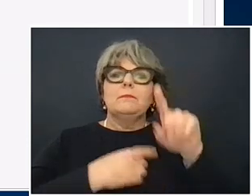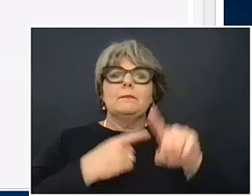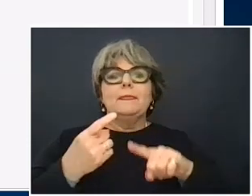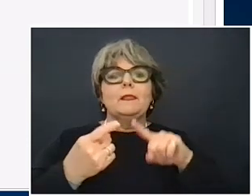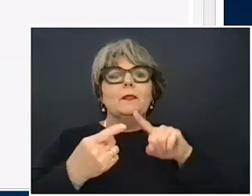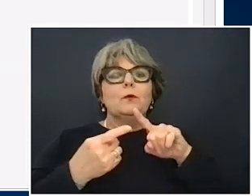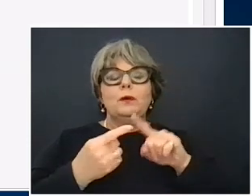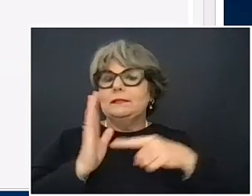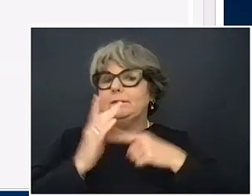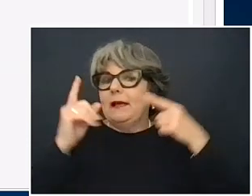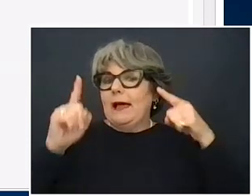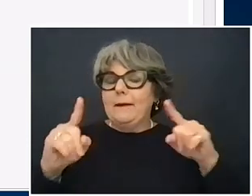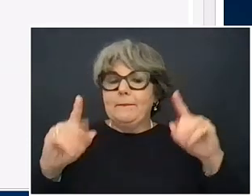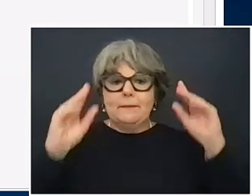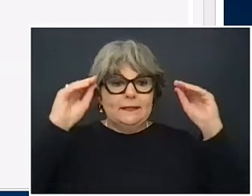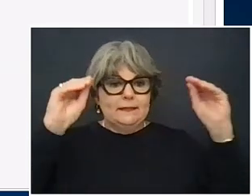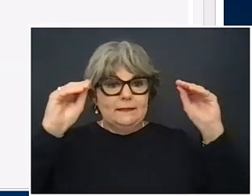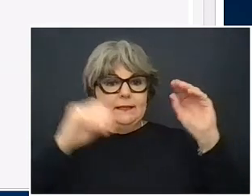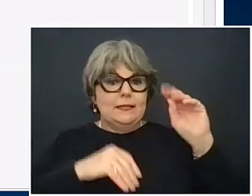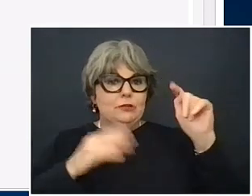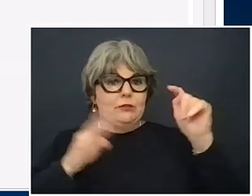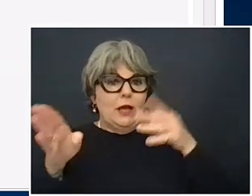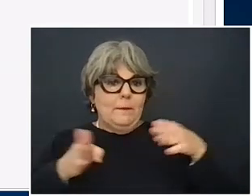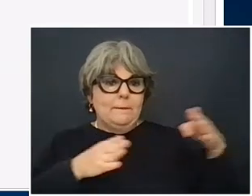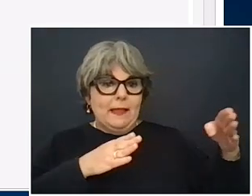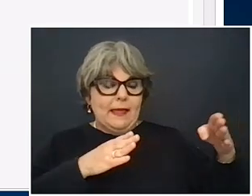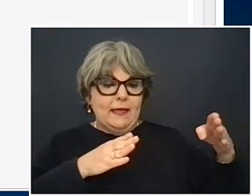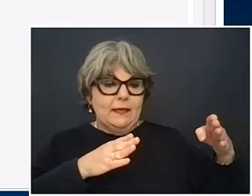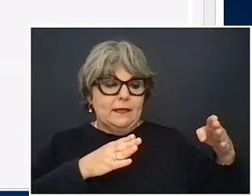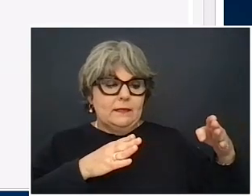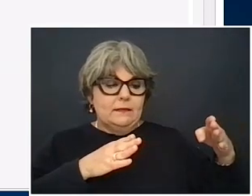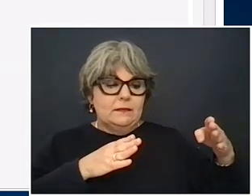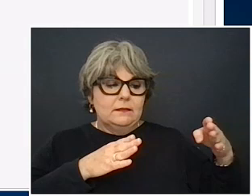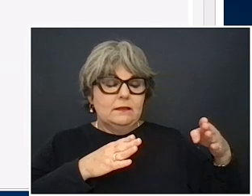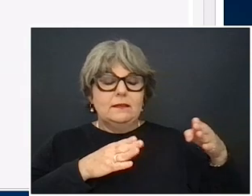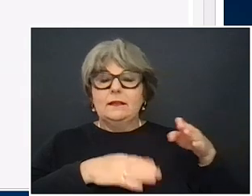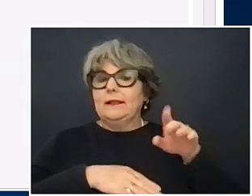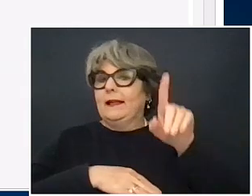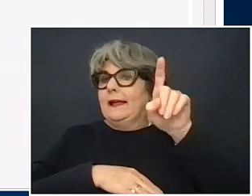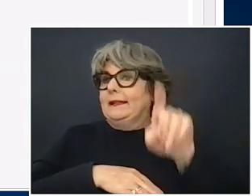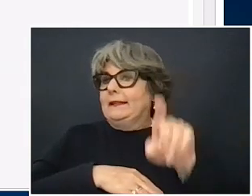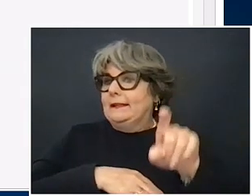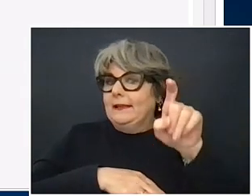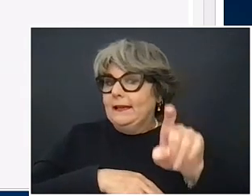out plan is needed in certain instances, they haven't been, again, they just